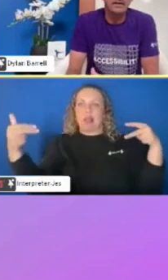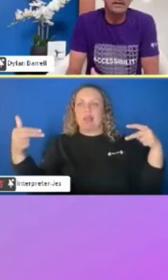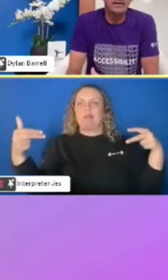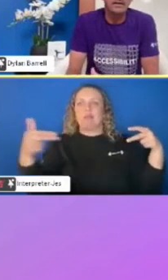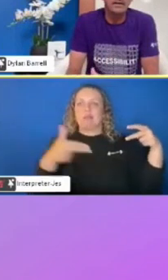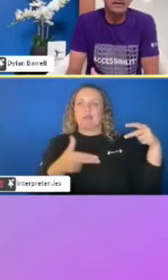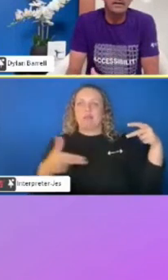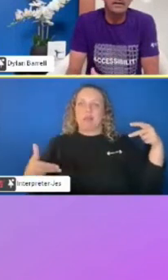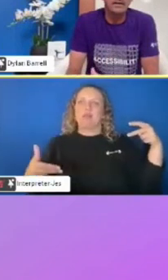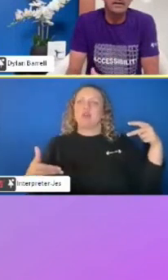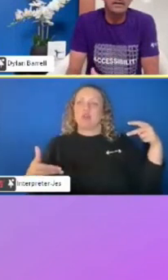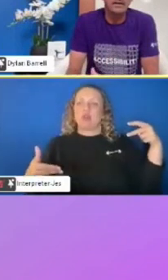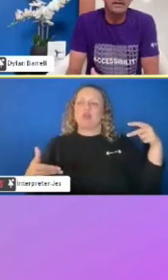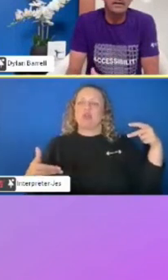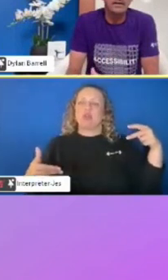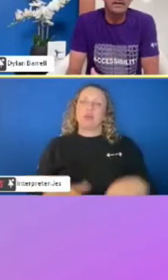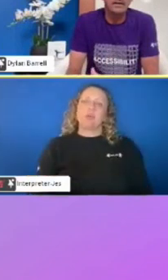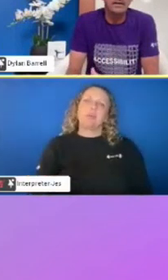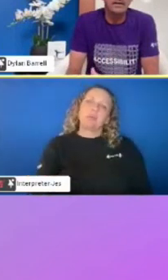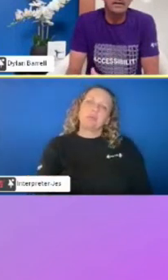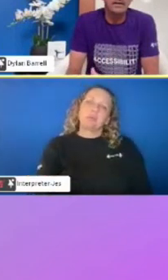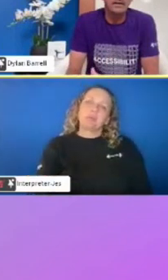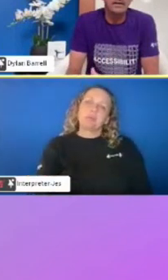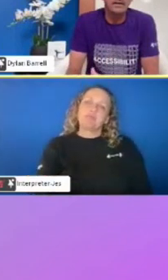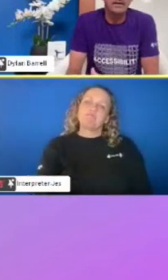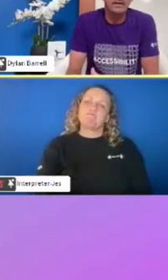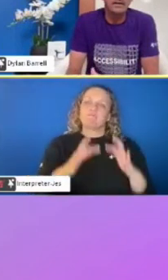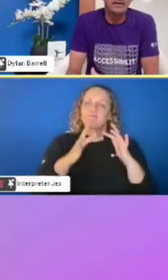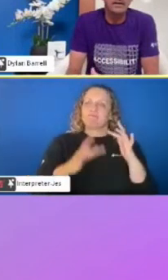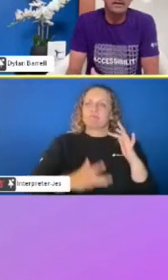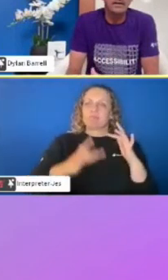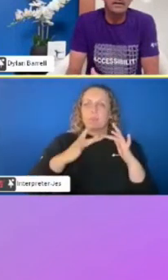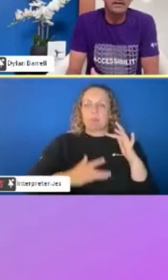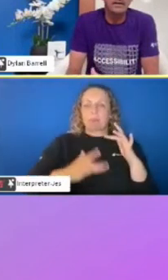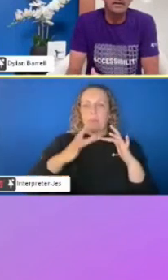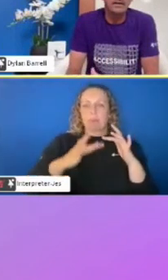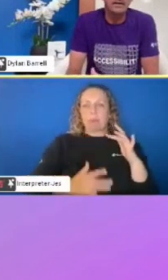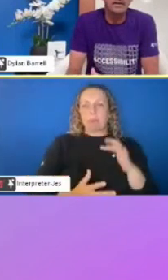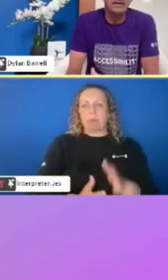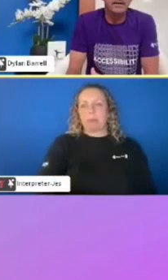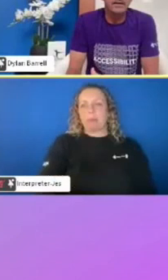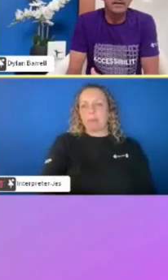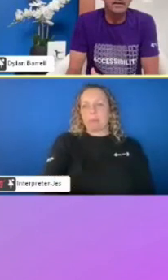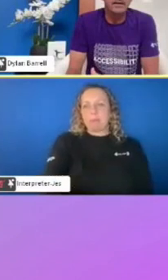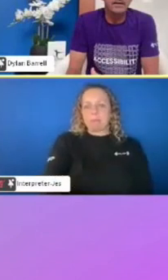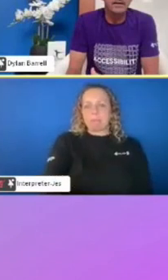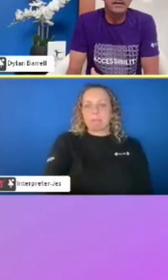doesn't have (crackling drowns out speaker) for the icon accessible name.